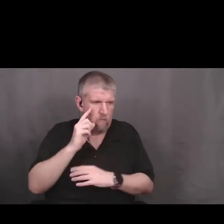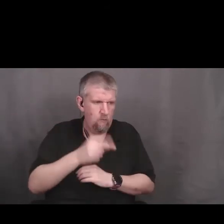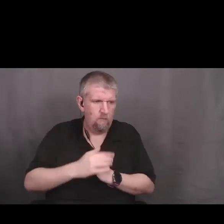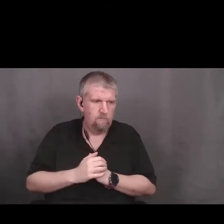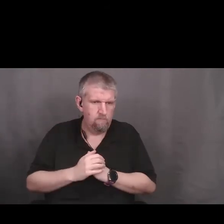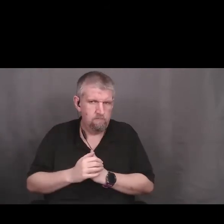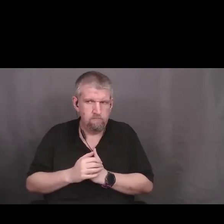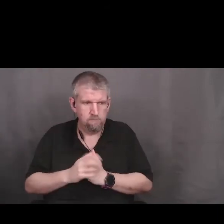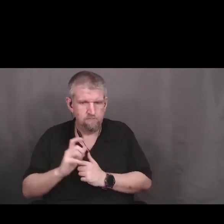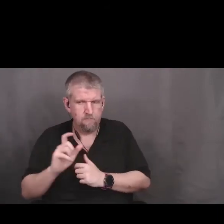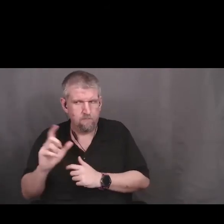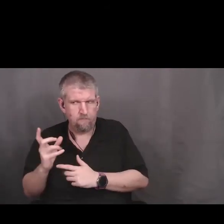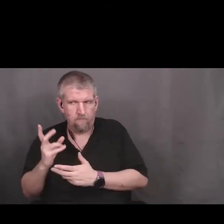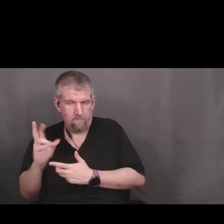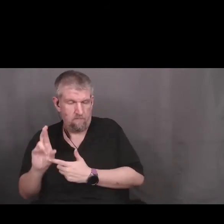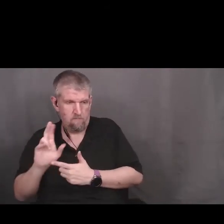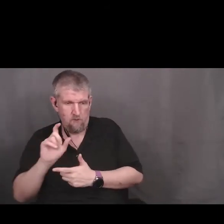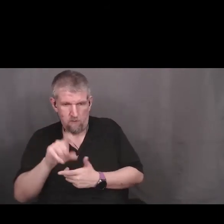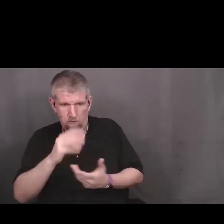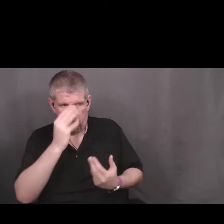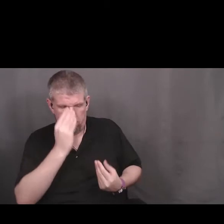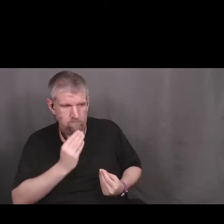So, they're supposed to notify the client